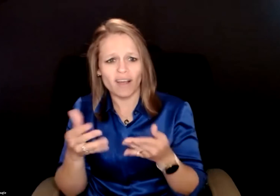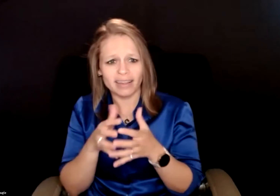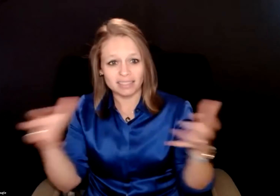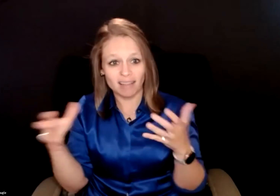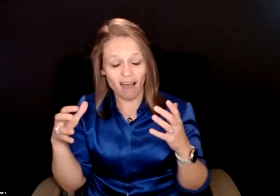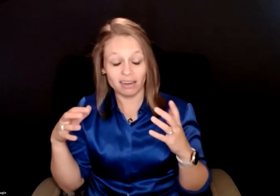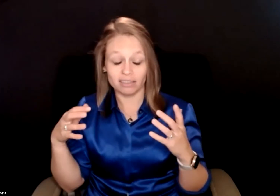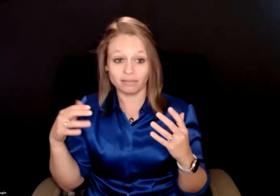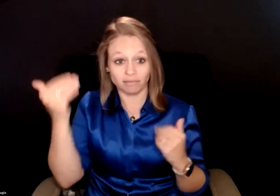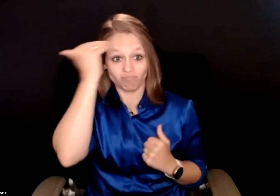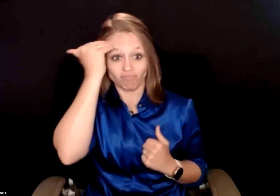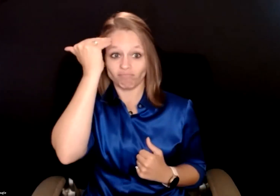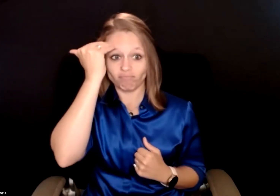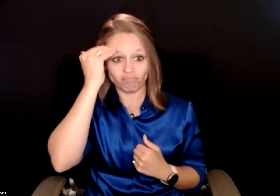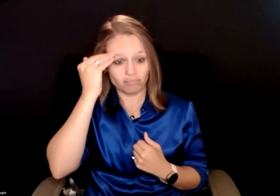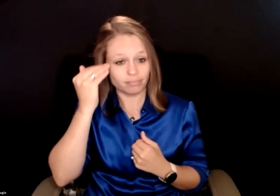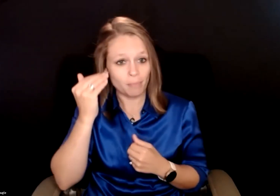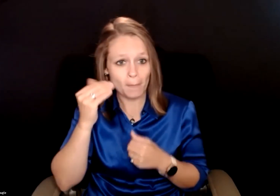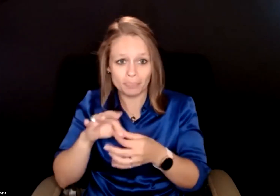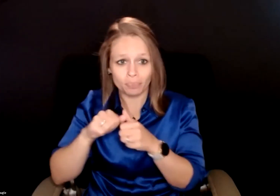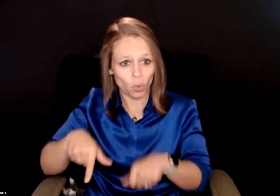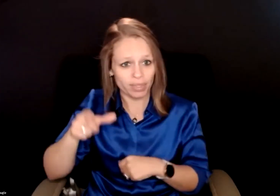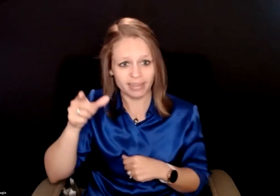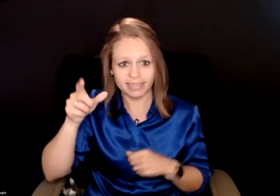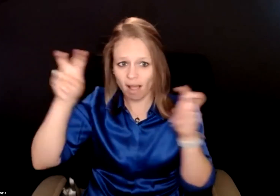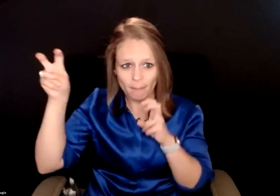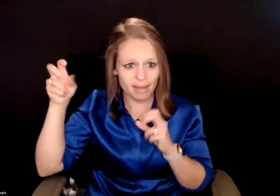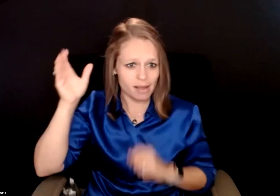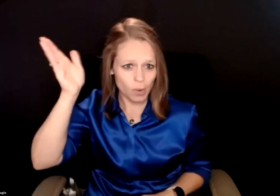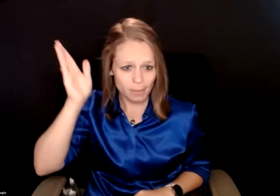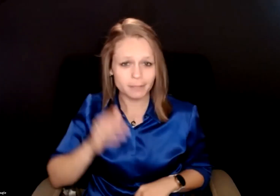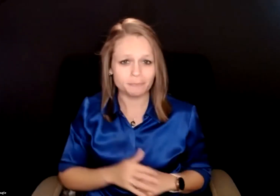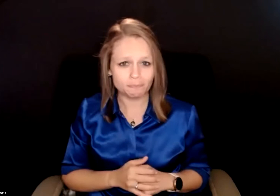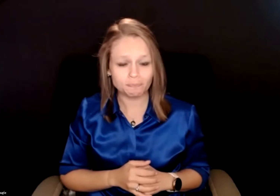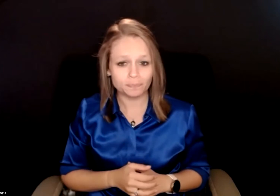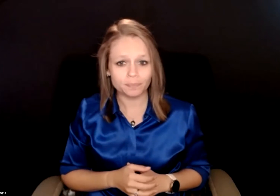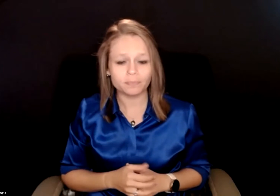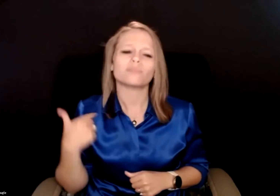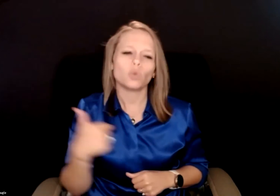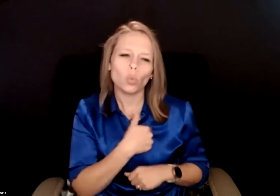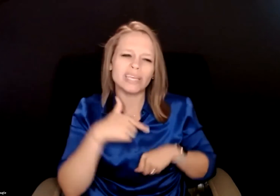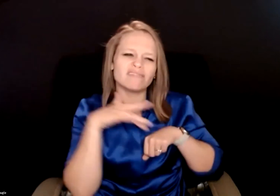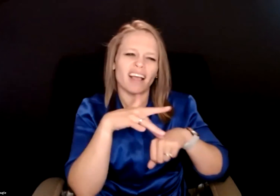I wanted to talk a little bit. I think it's not a bad idea